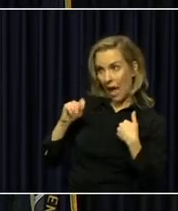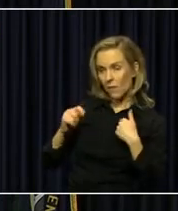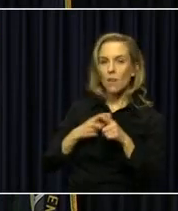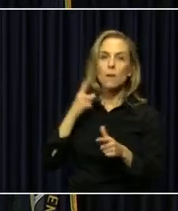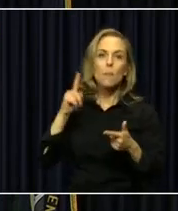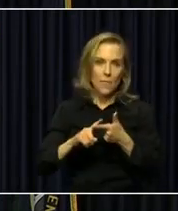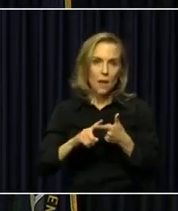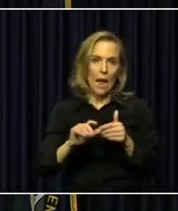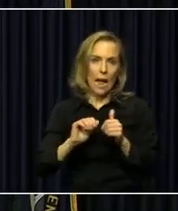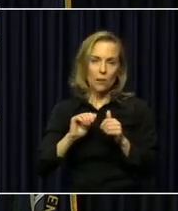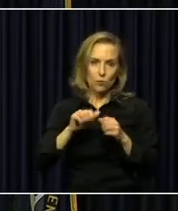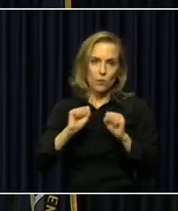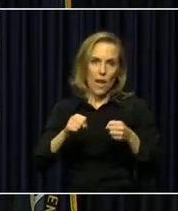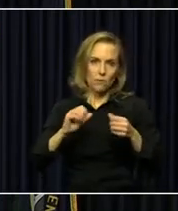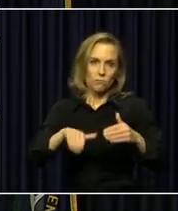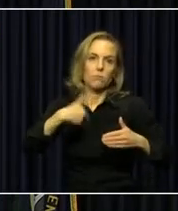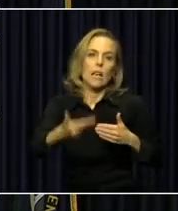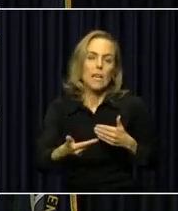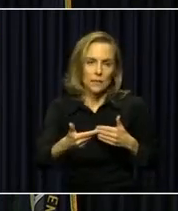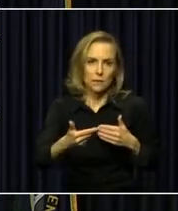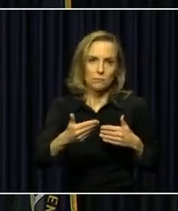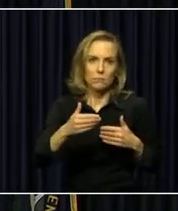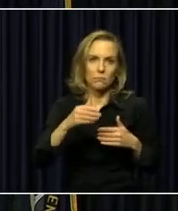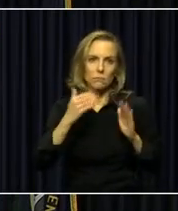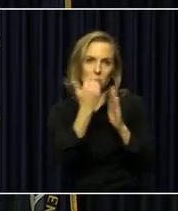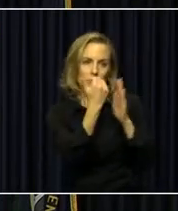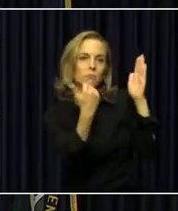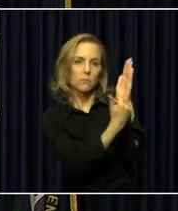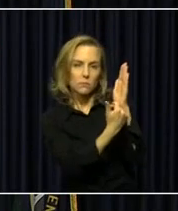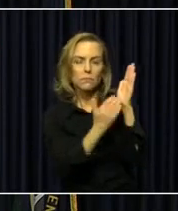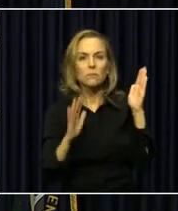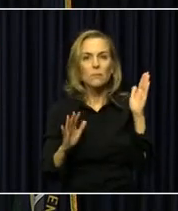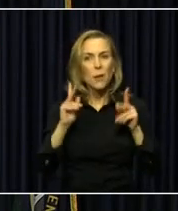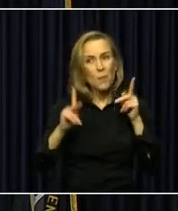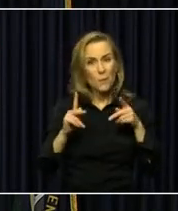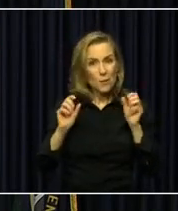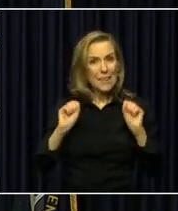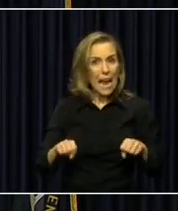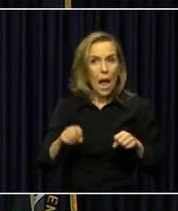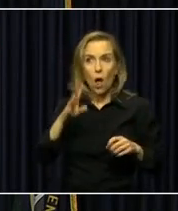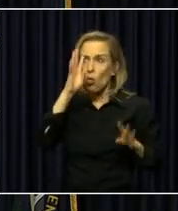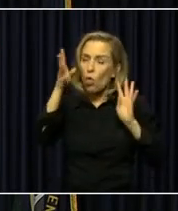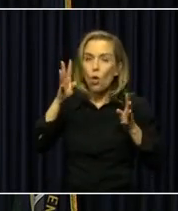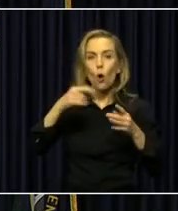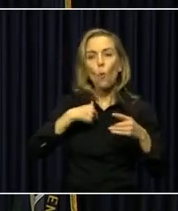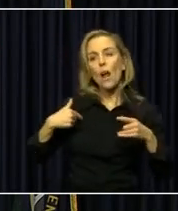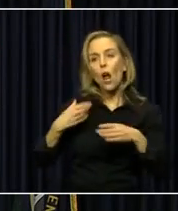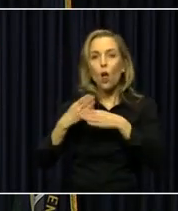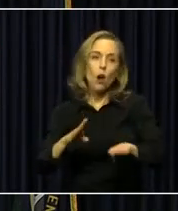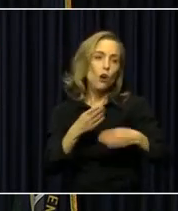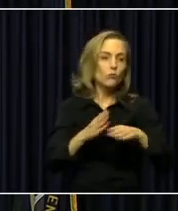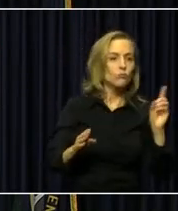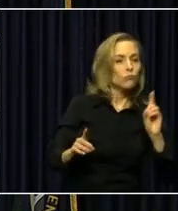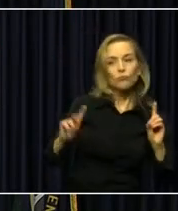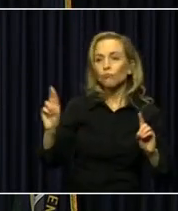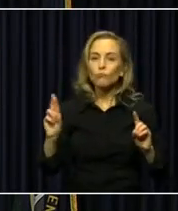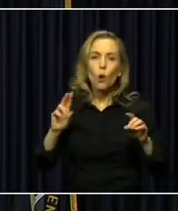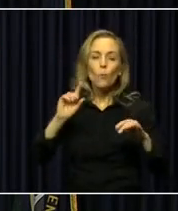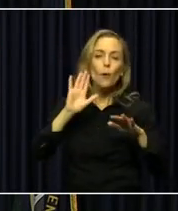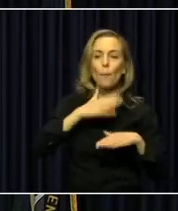WHEN THEIR ASYMPTOMATIC, AND WHAT WILL HAPPEN, AND THIS IS THE NEW NORMAL. IT'S GOING TO BE HARD FOR A LOT OF FOLKS TO ACCEPT IS IF YOU